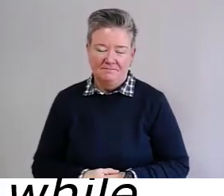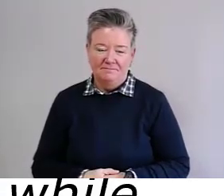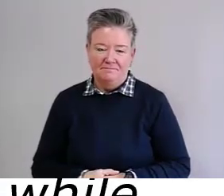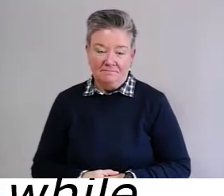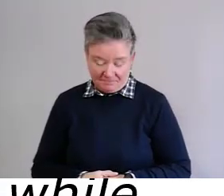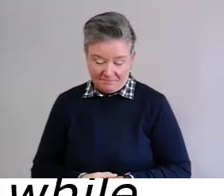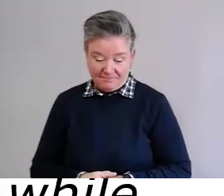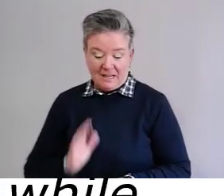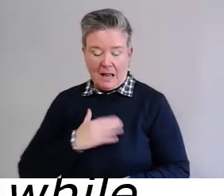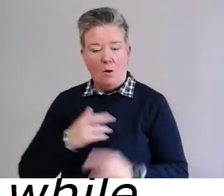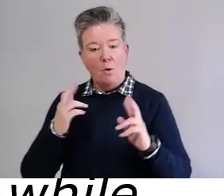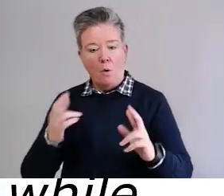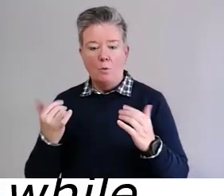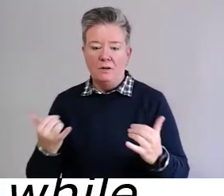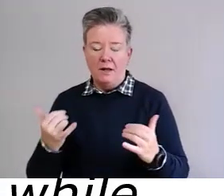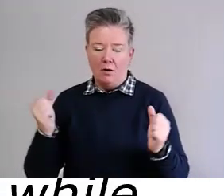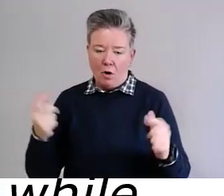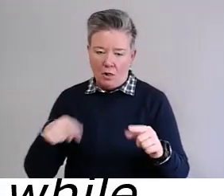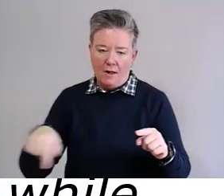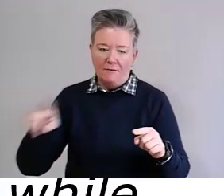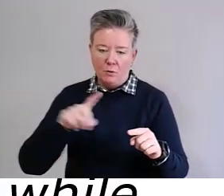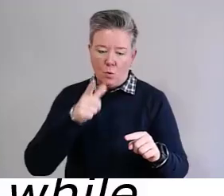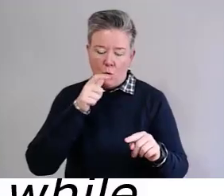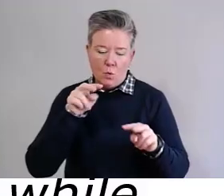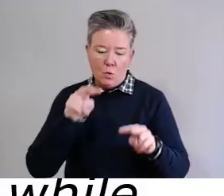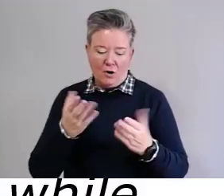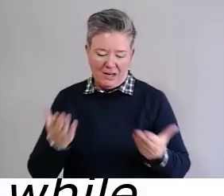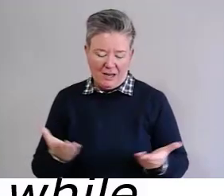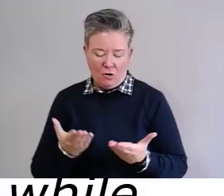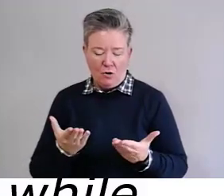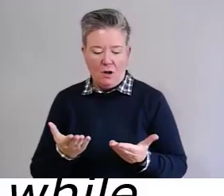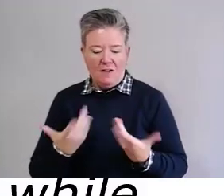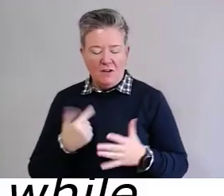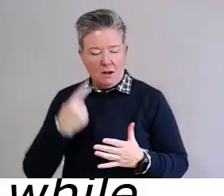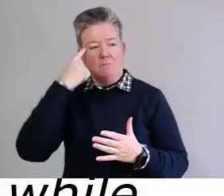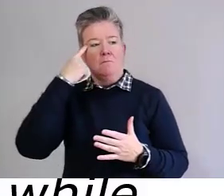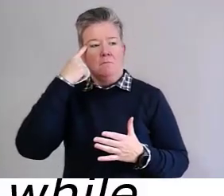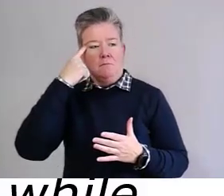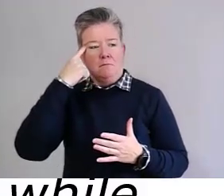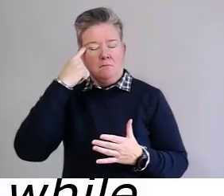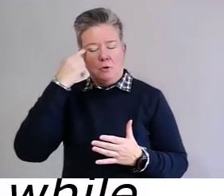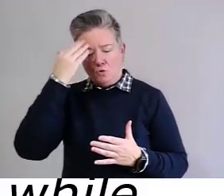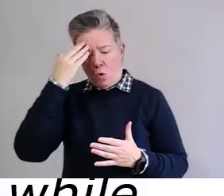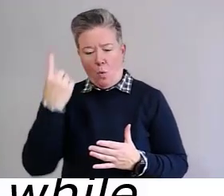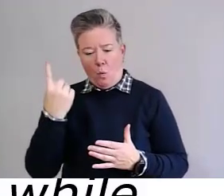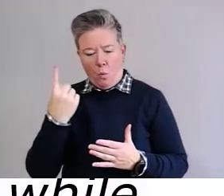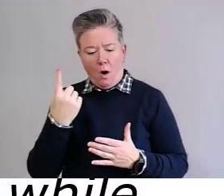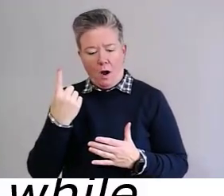It's our hope today that every single person viewing this webinar can identify at least one piece of information